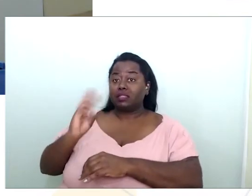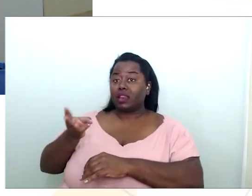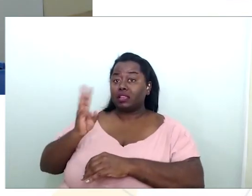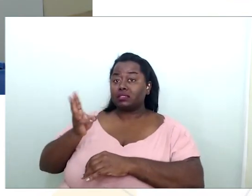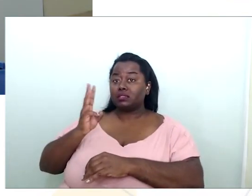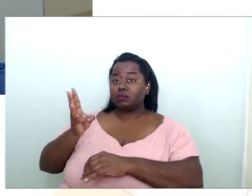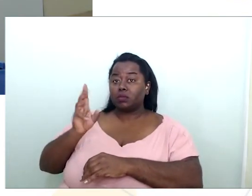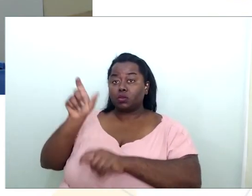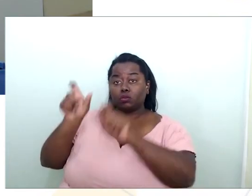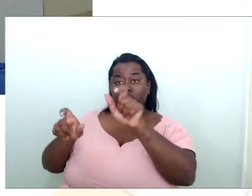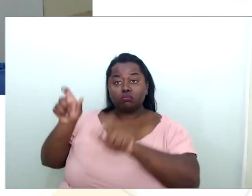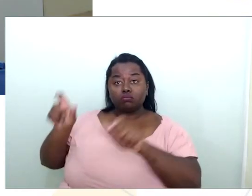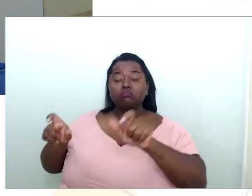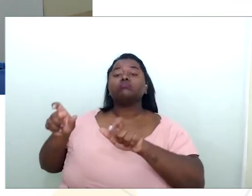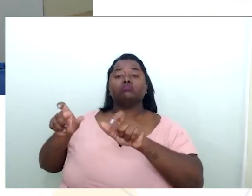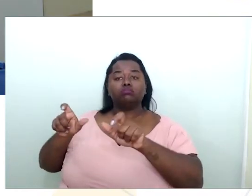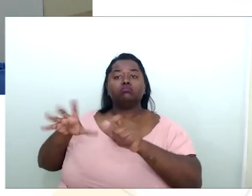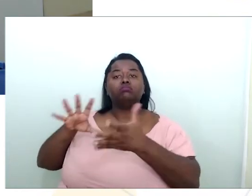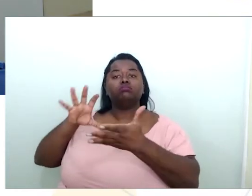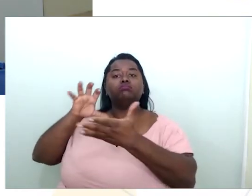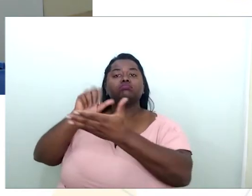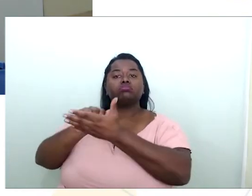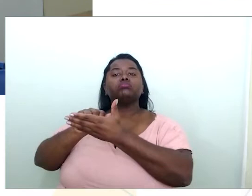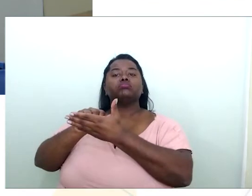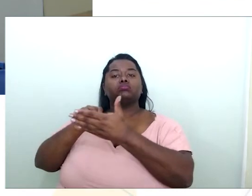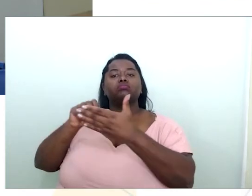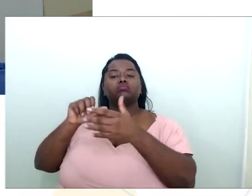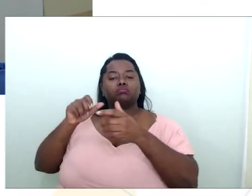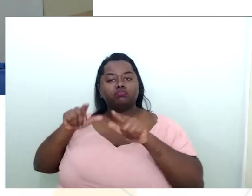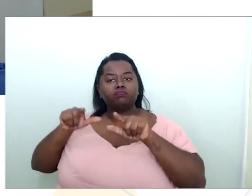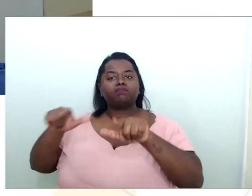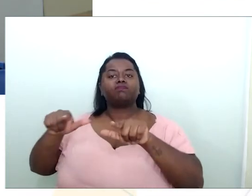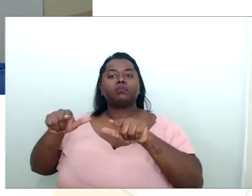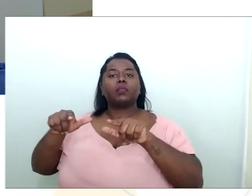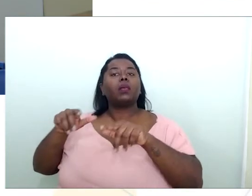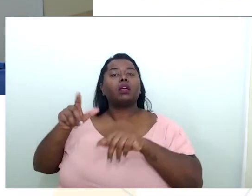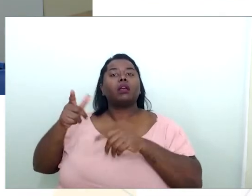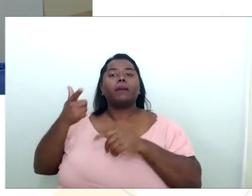registrations they would have still won but they don't care then you know 27,000